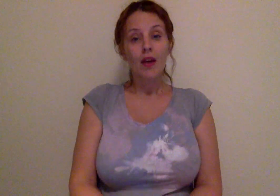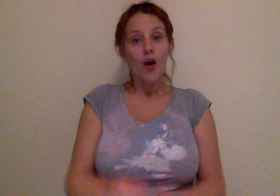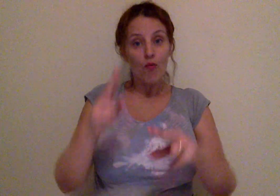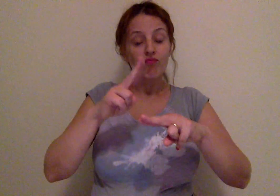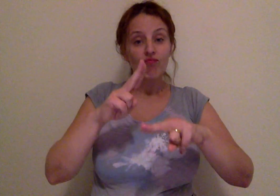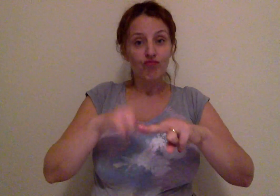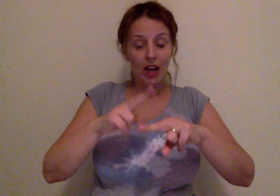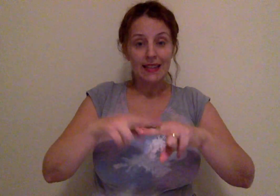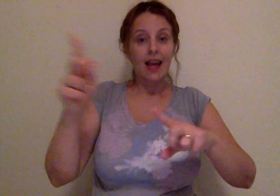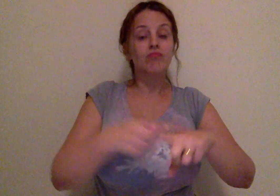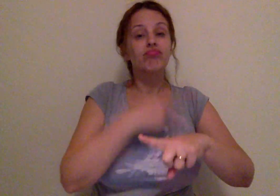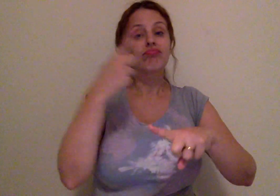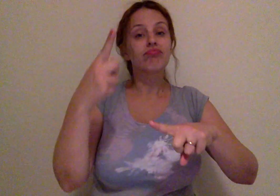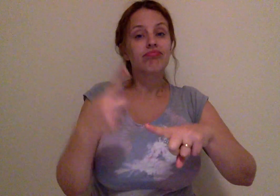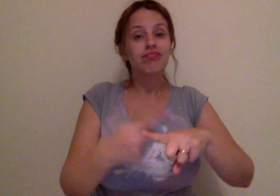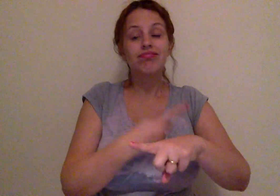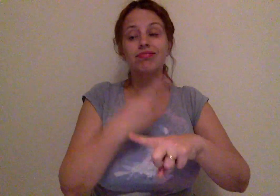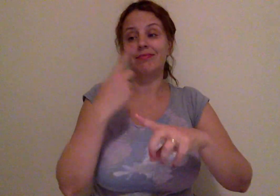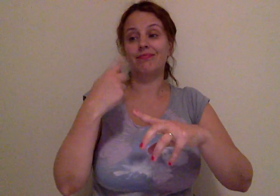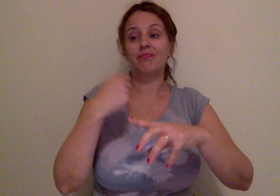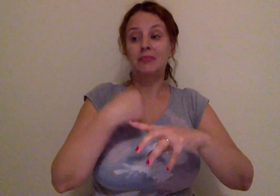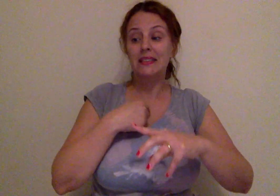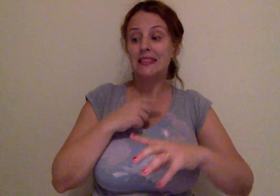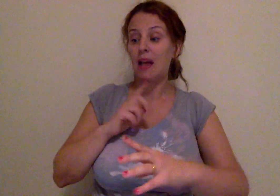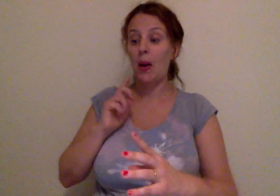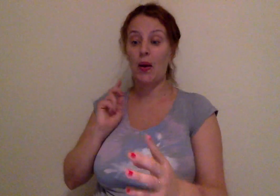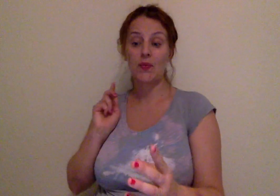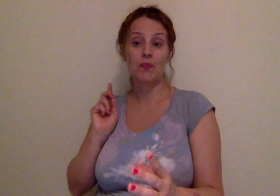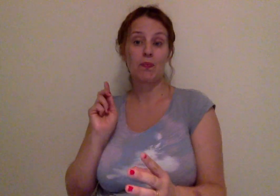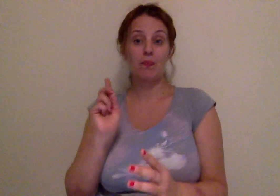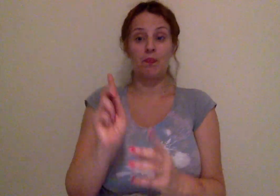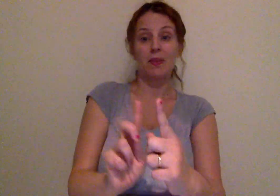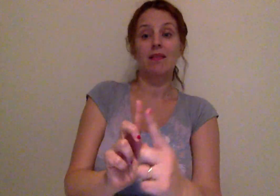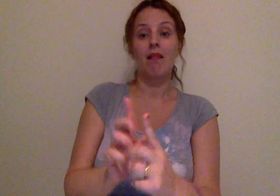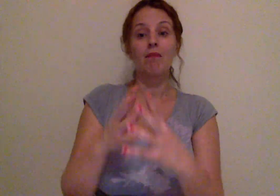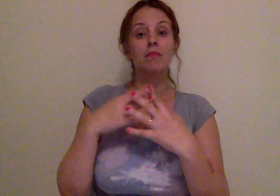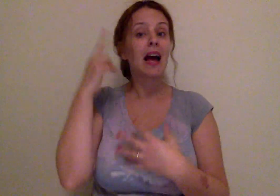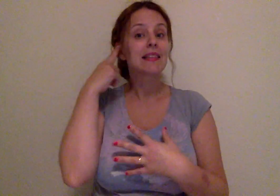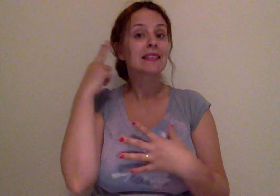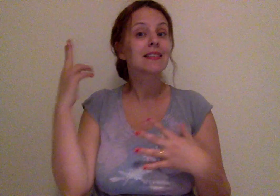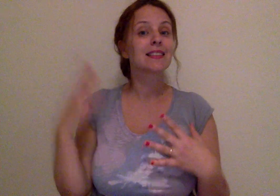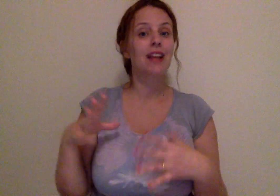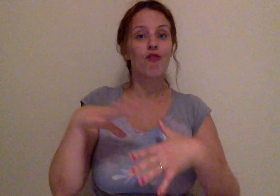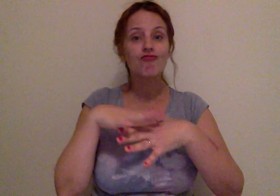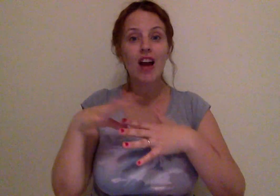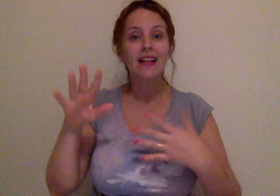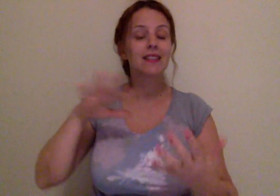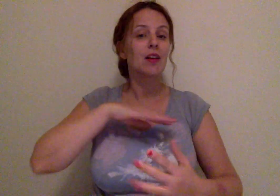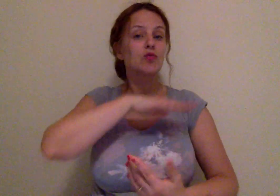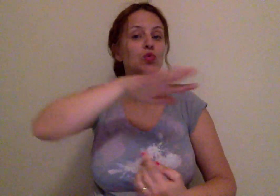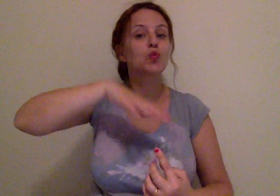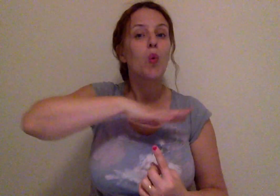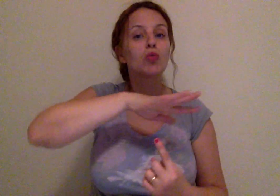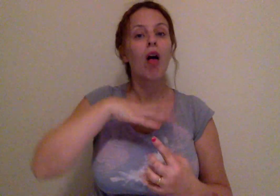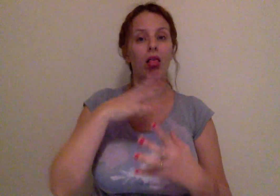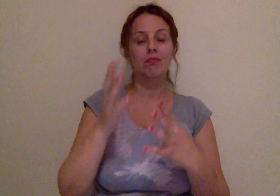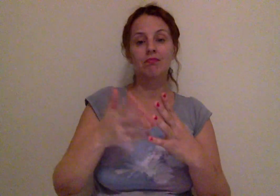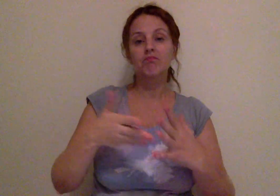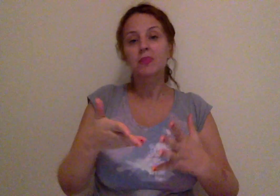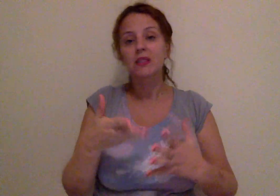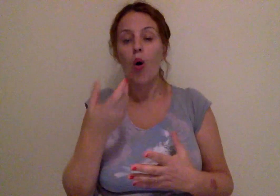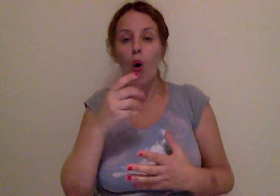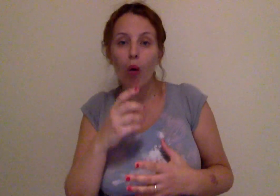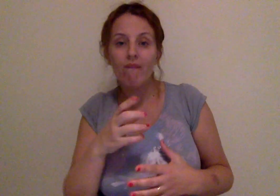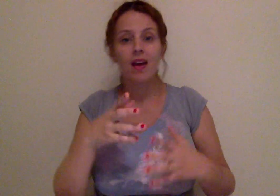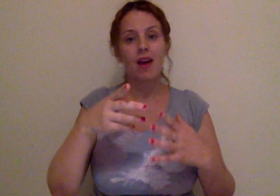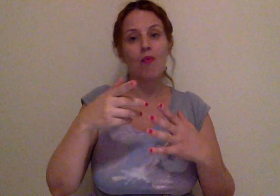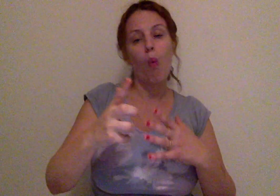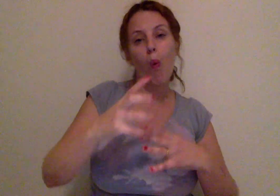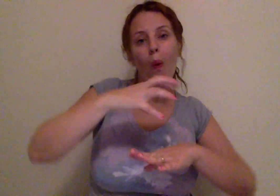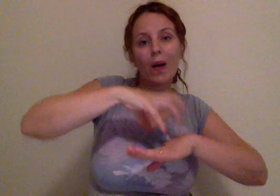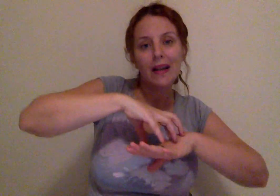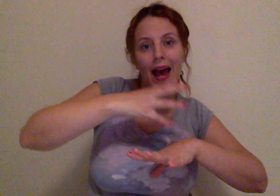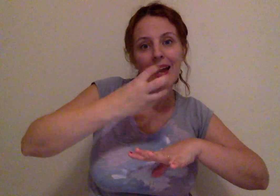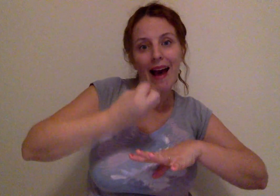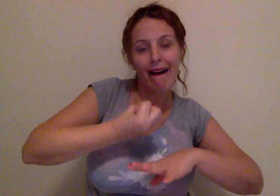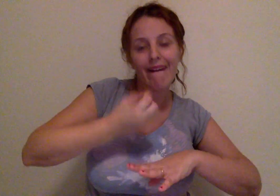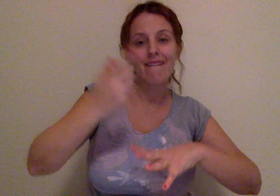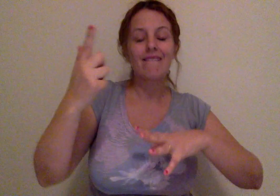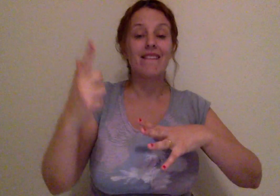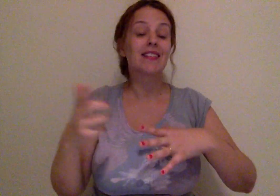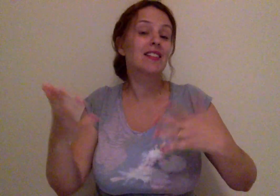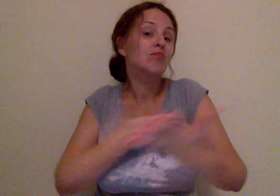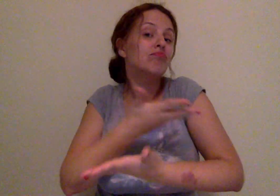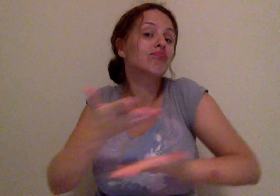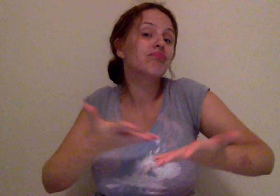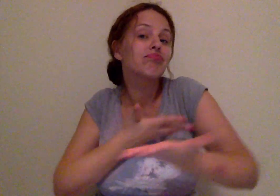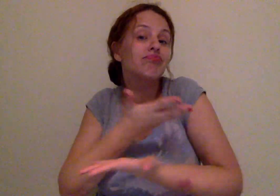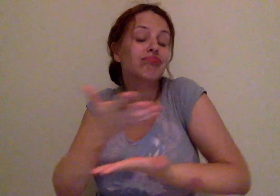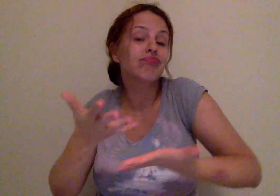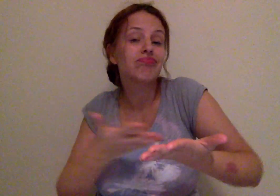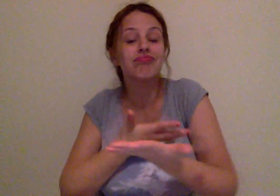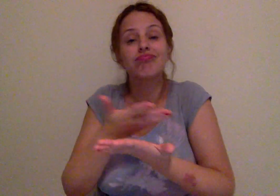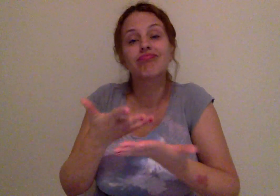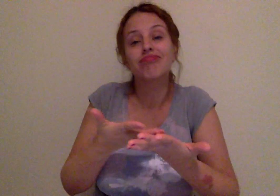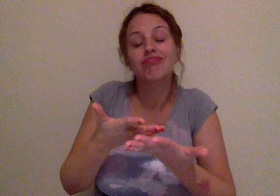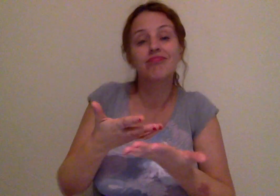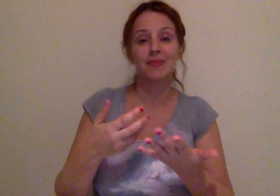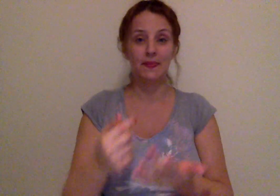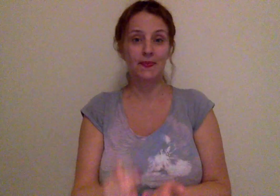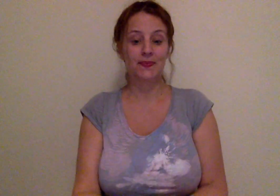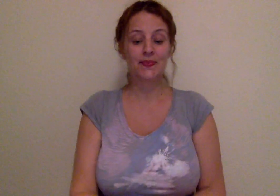Friday every week, me meet Deaf friends socially, coffee, cake, discuss.